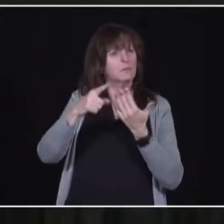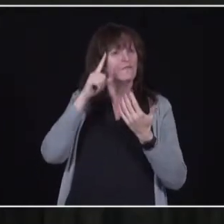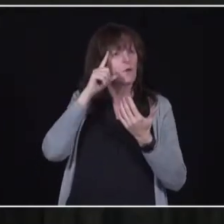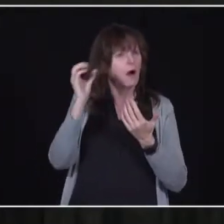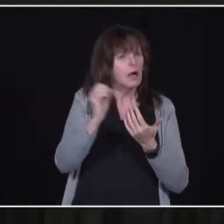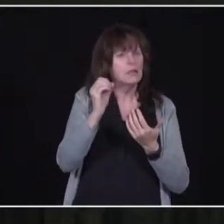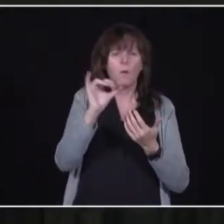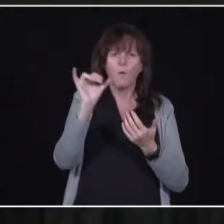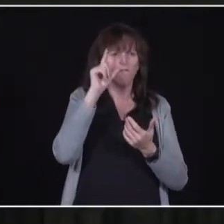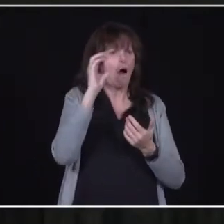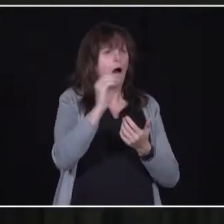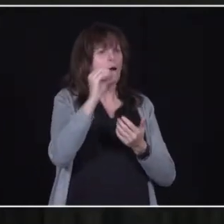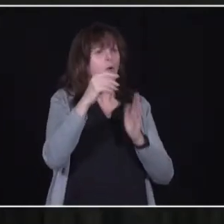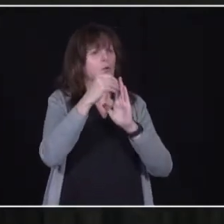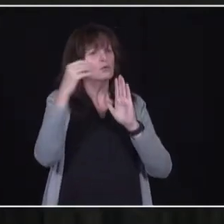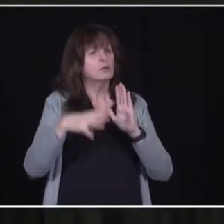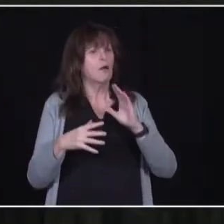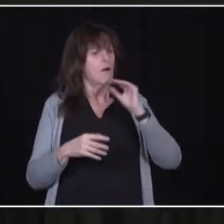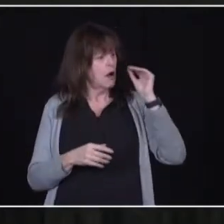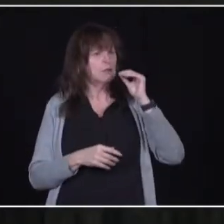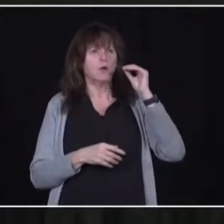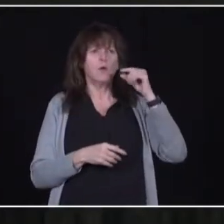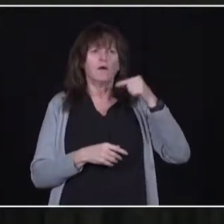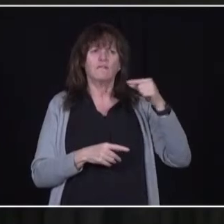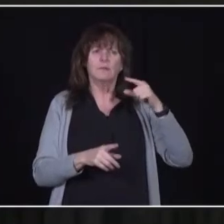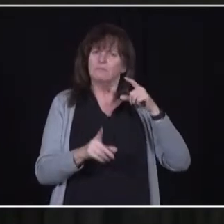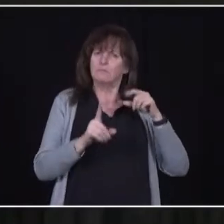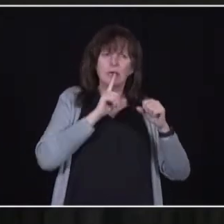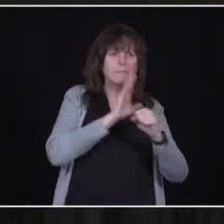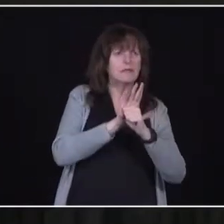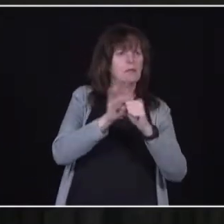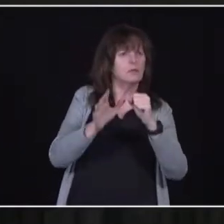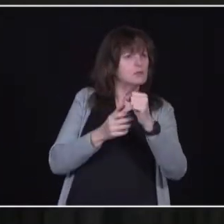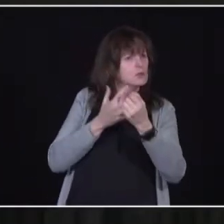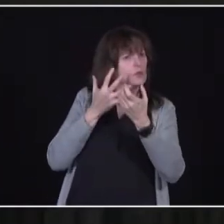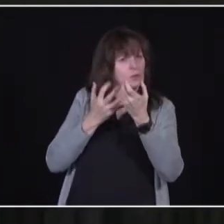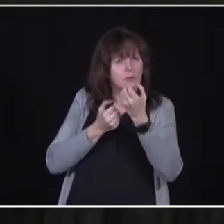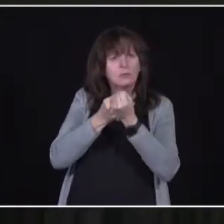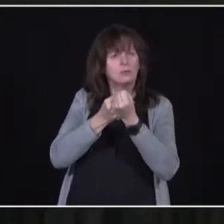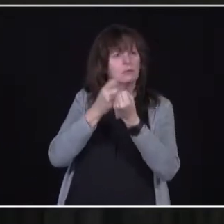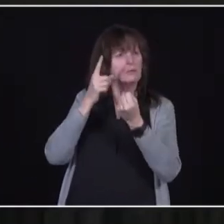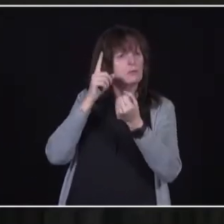Mistreated a unwavering commitment to... as well as students. The Ontario government is committed to